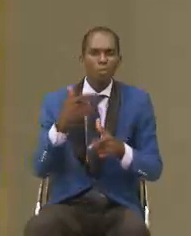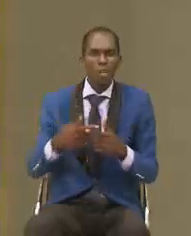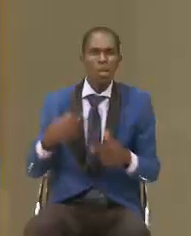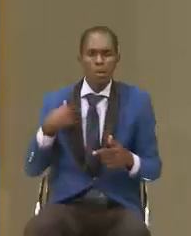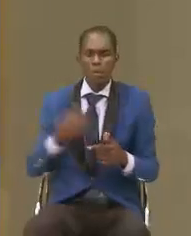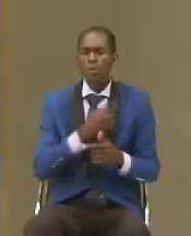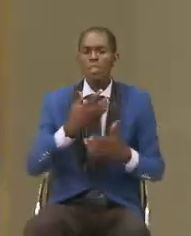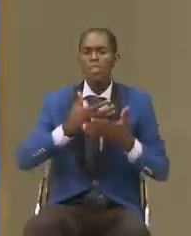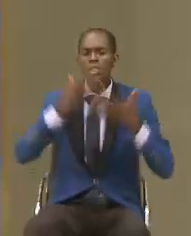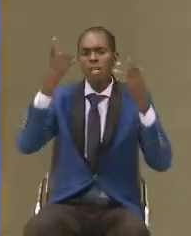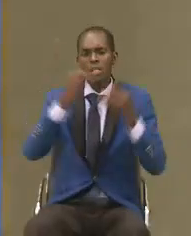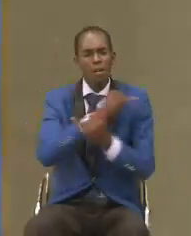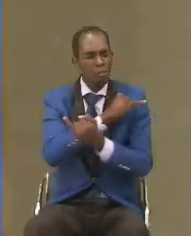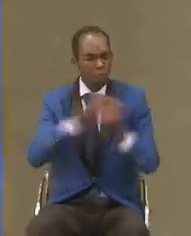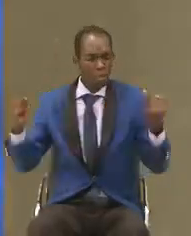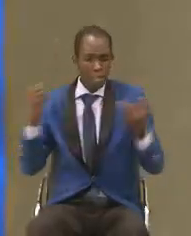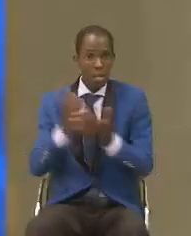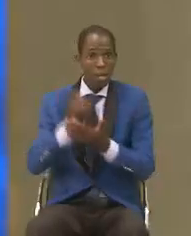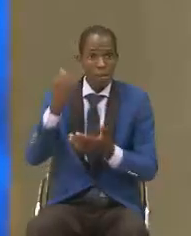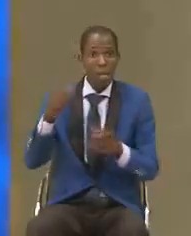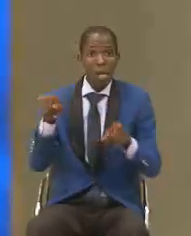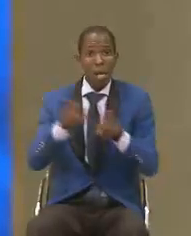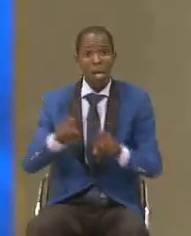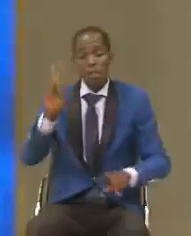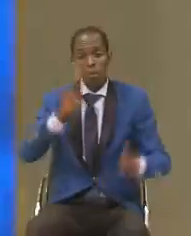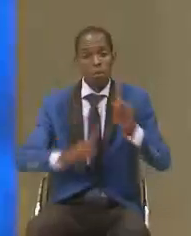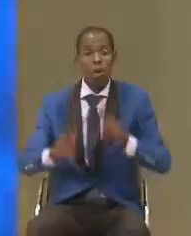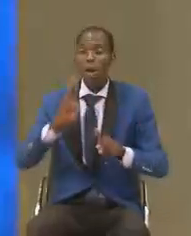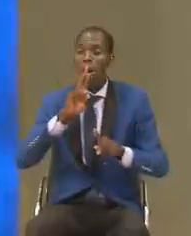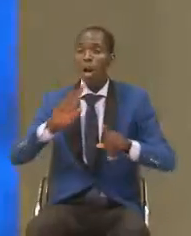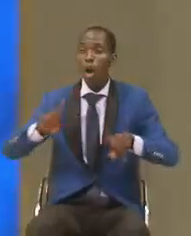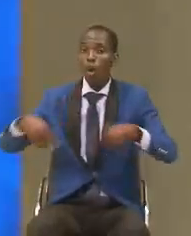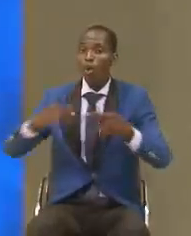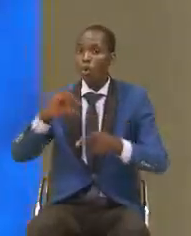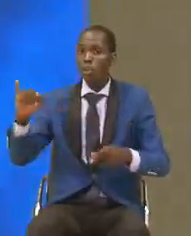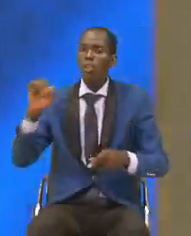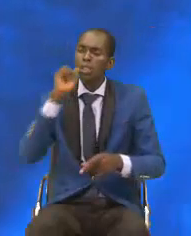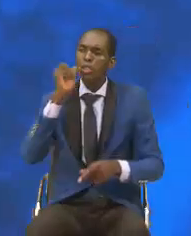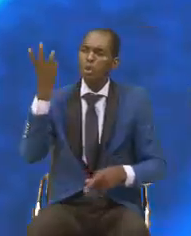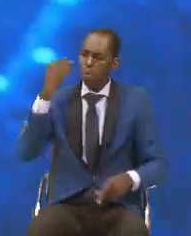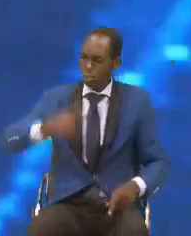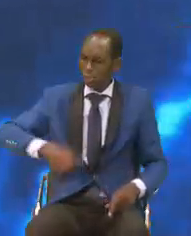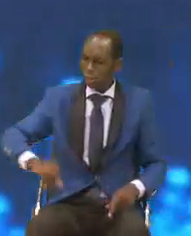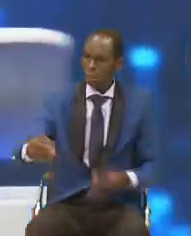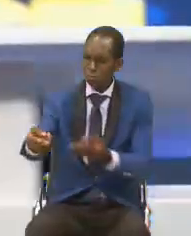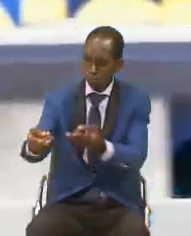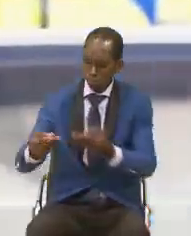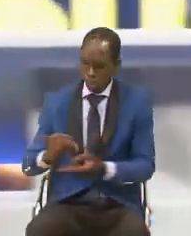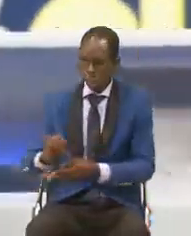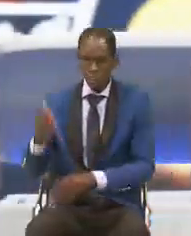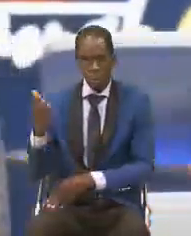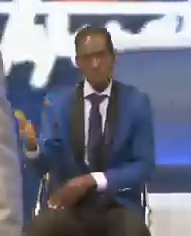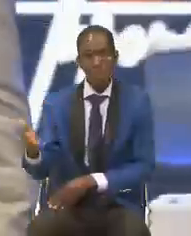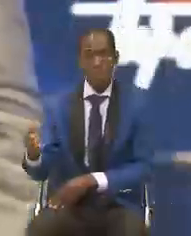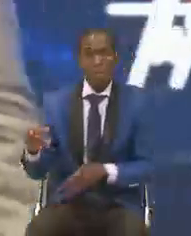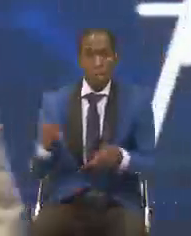and to go home and then we said the final aiming and while the people were going she was still